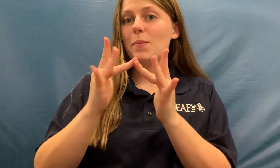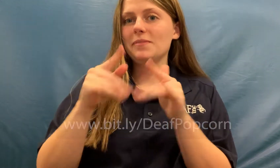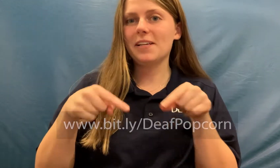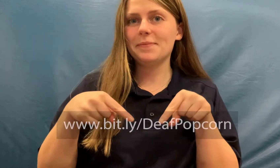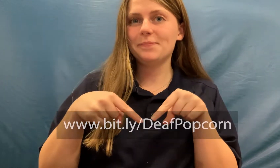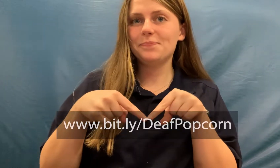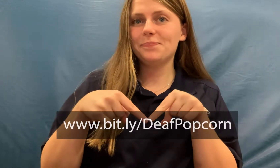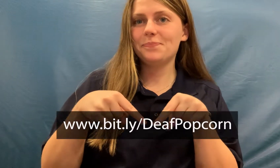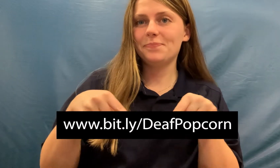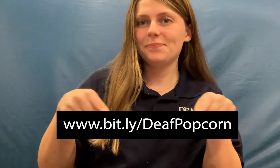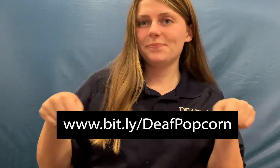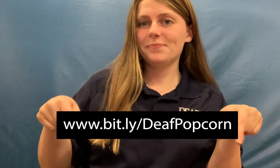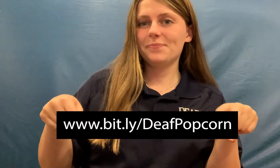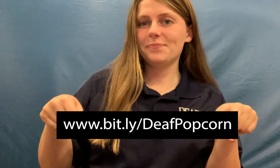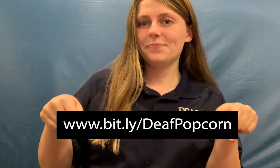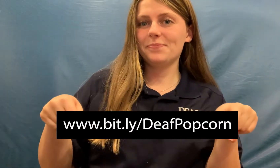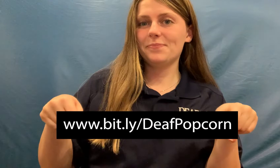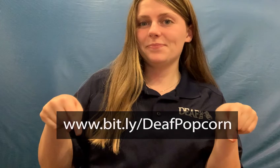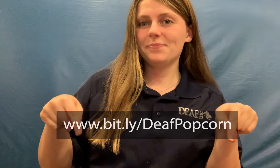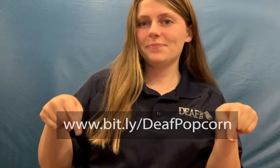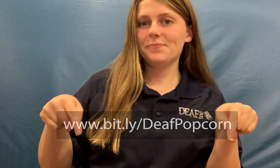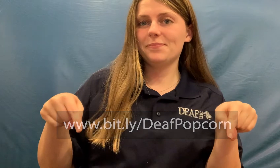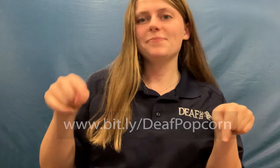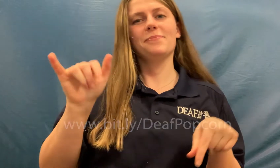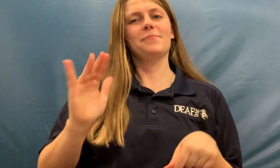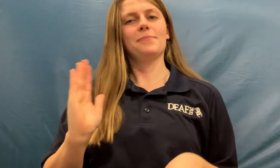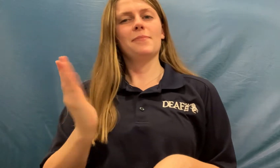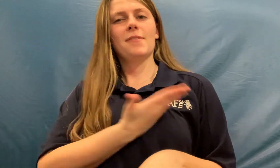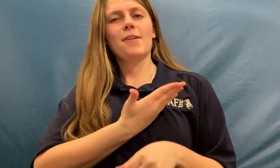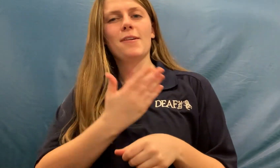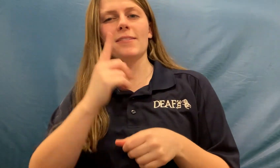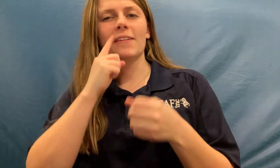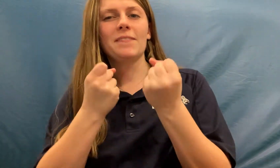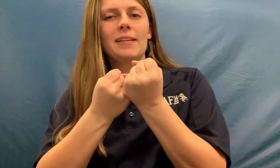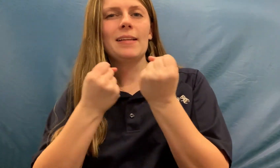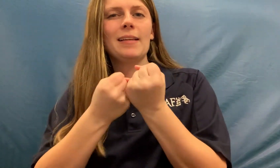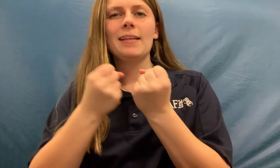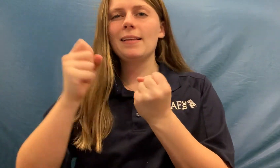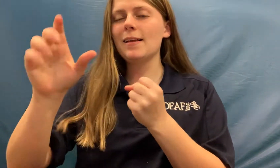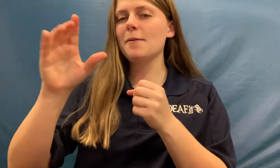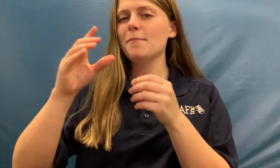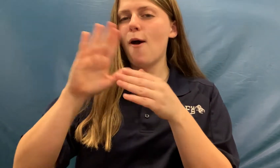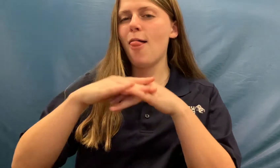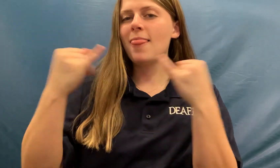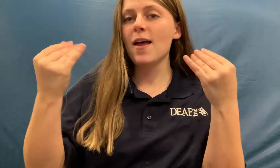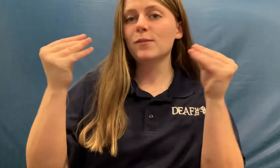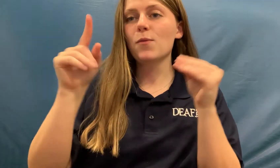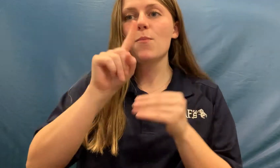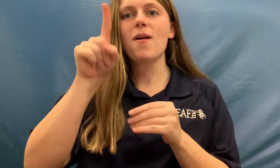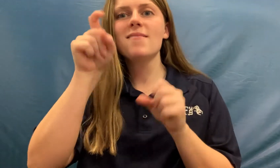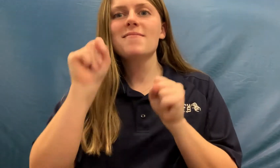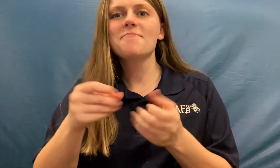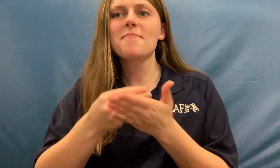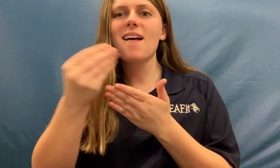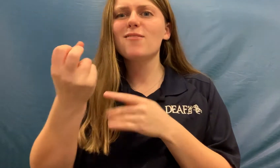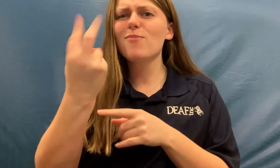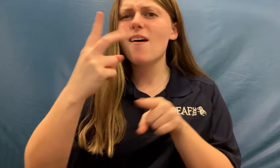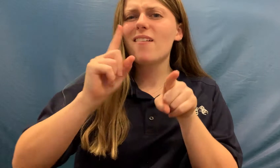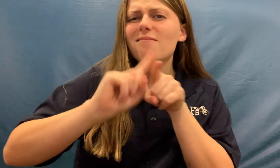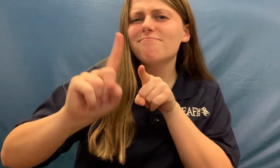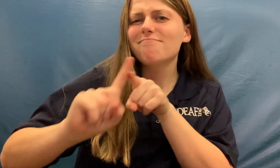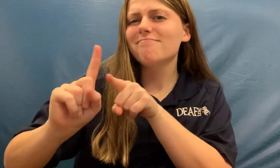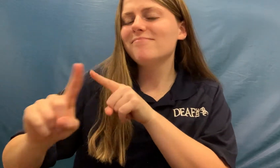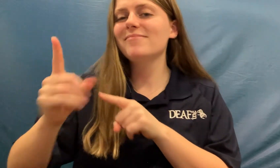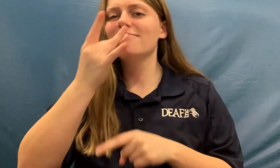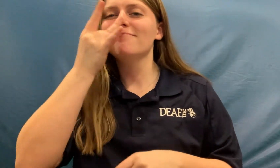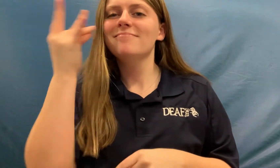DEAF, Inc.’s Pop-Up Store where you can choose from 12 delicious popcorn flavors.